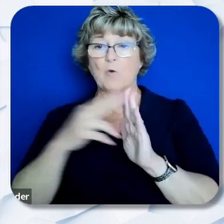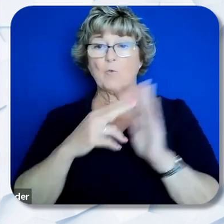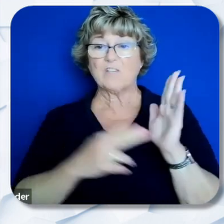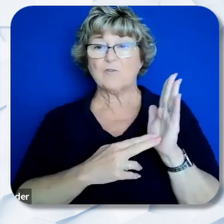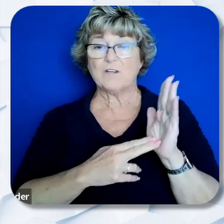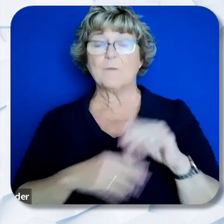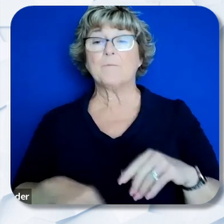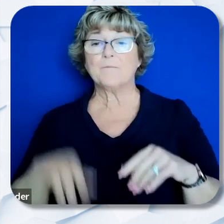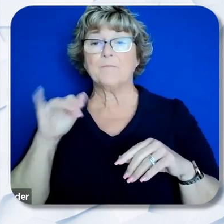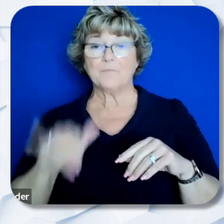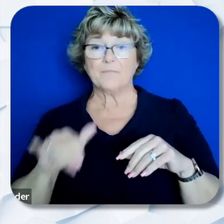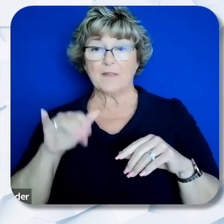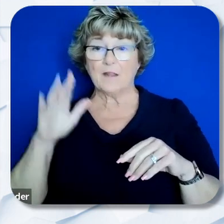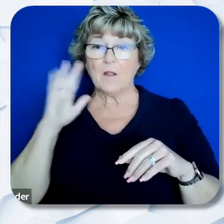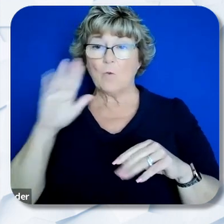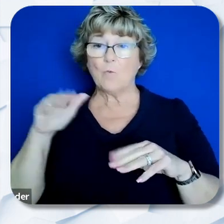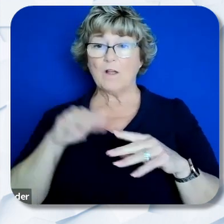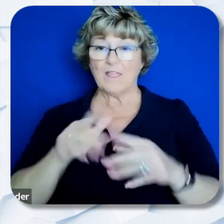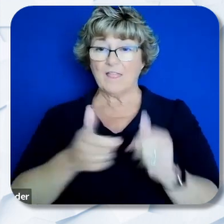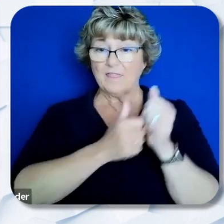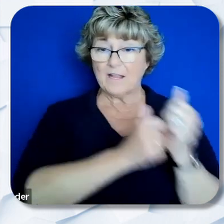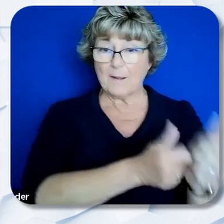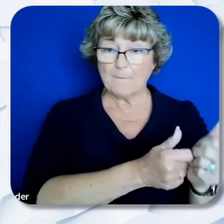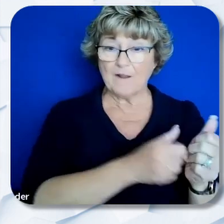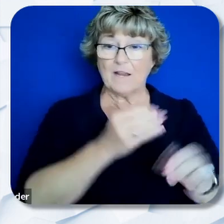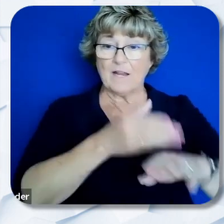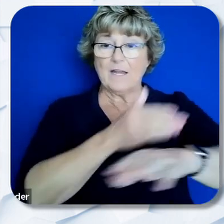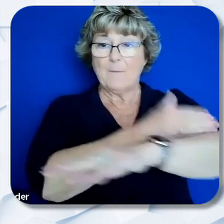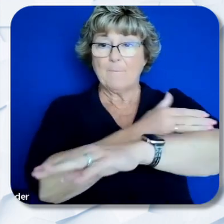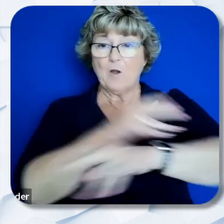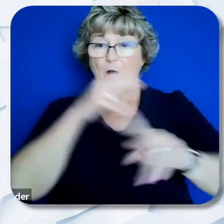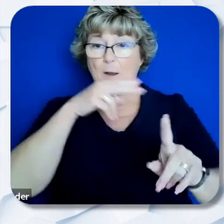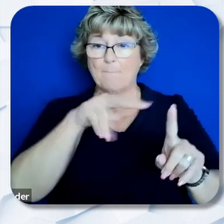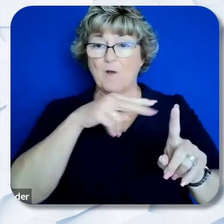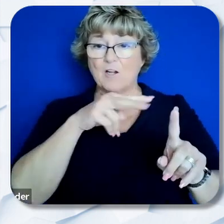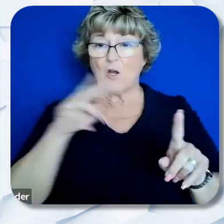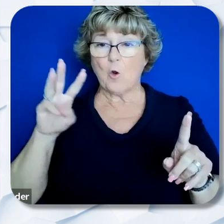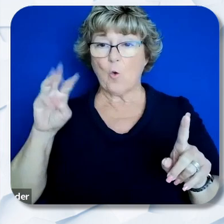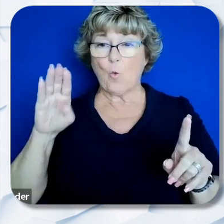So that's going to be at the Compliance and Improvement Monitoring website, which is our